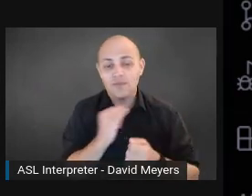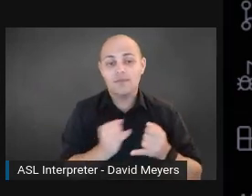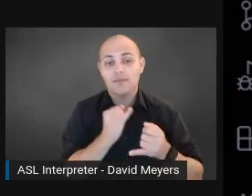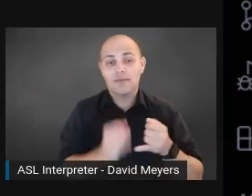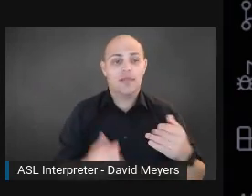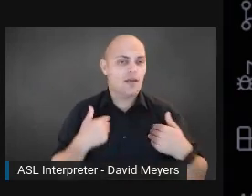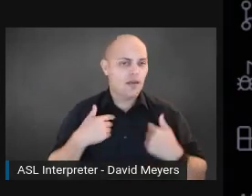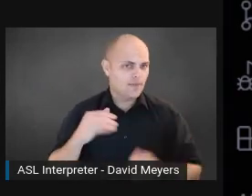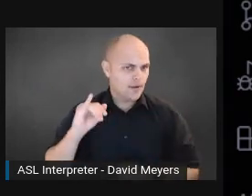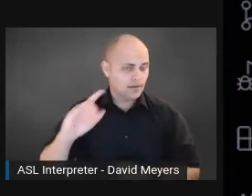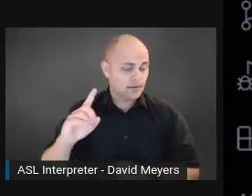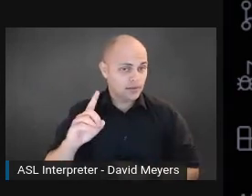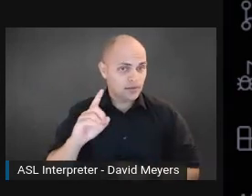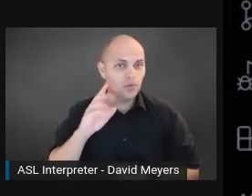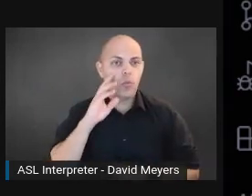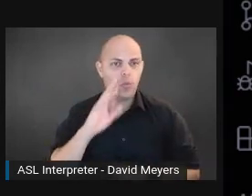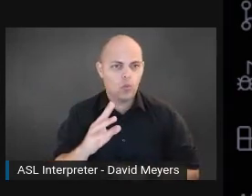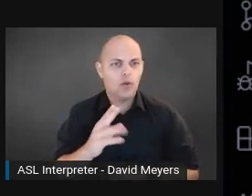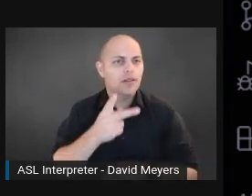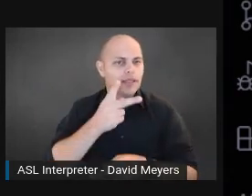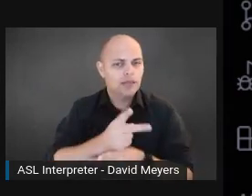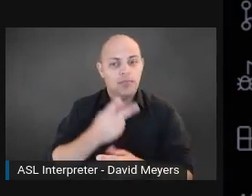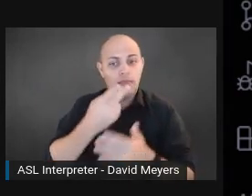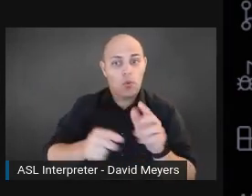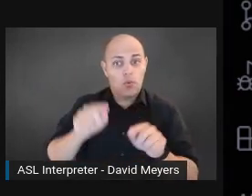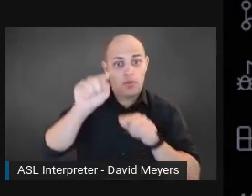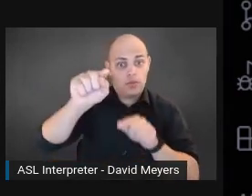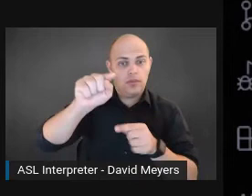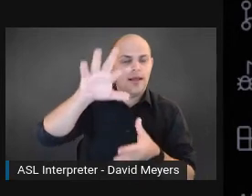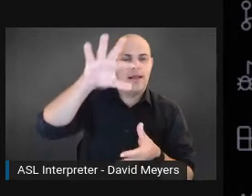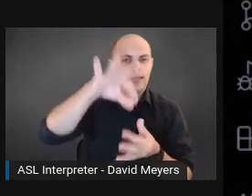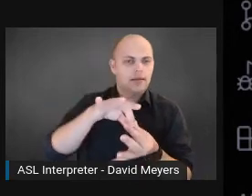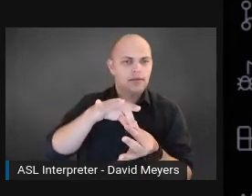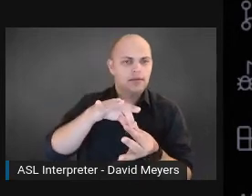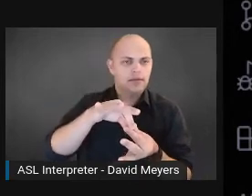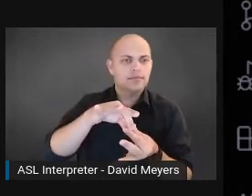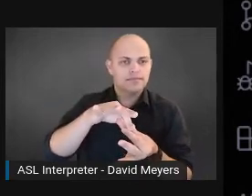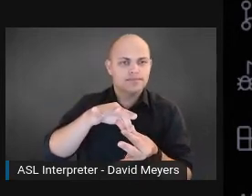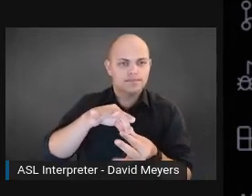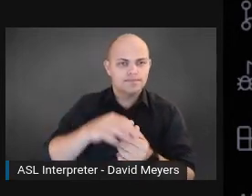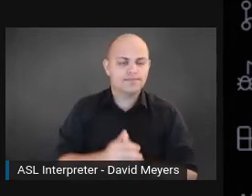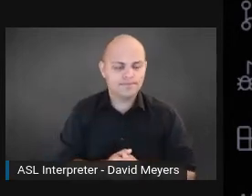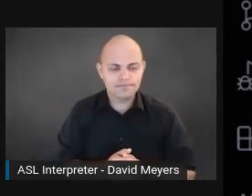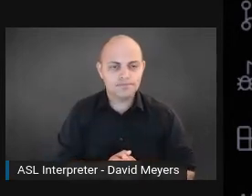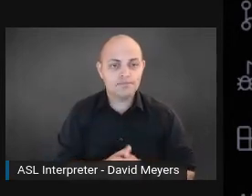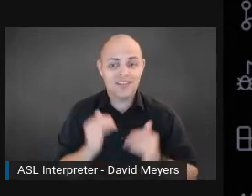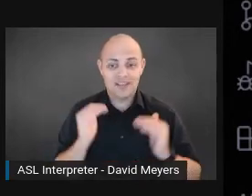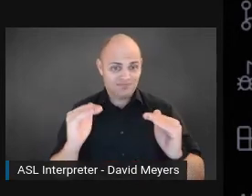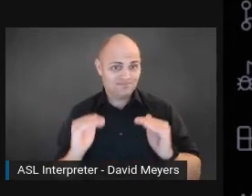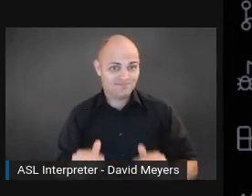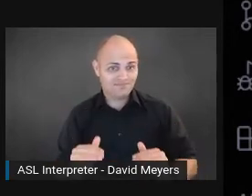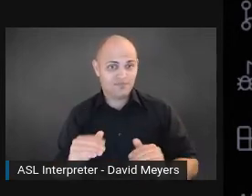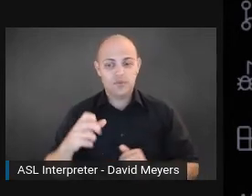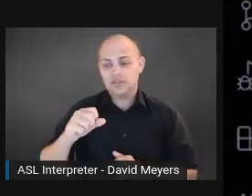as well to link these two things together. And now we have a span, and we have a little bit of text that’s being read out.